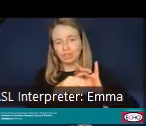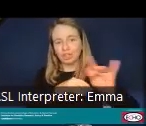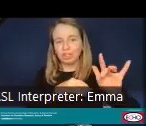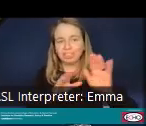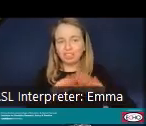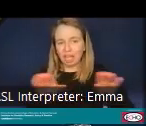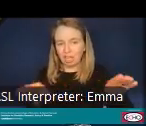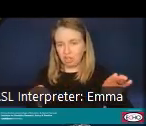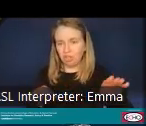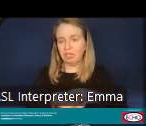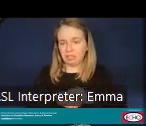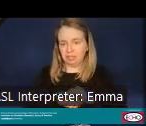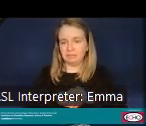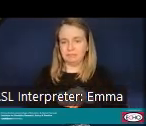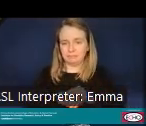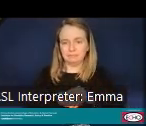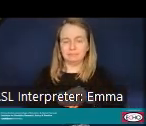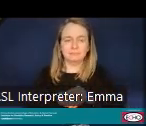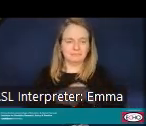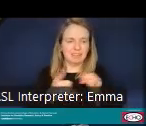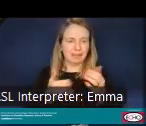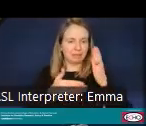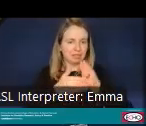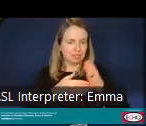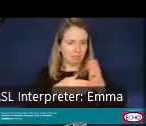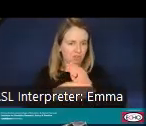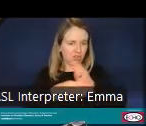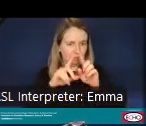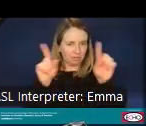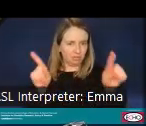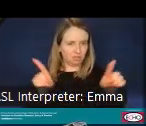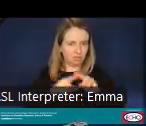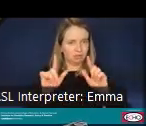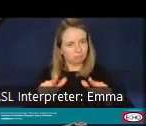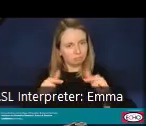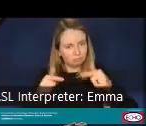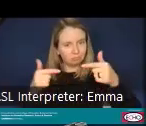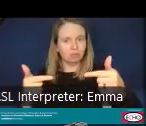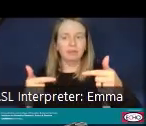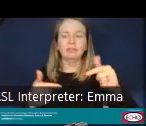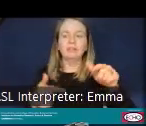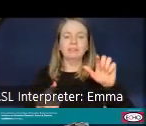I'm going to go ahead and stop sharing and turn the time over to Ashley